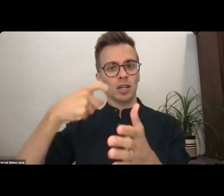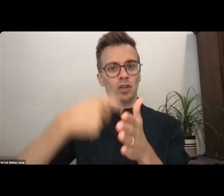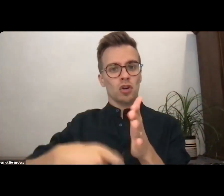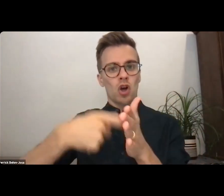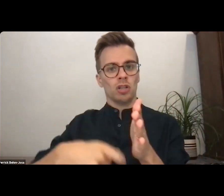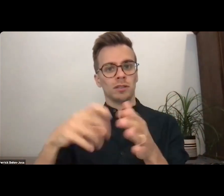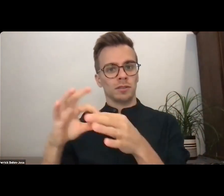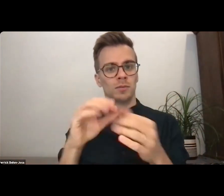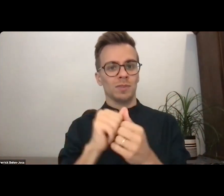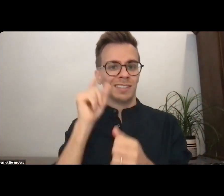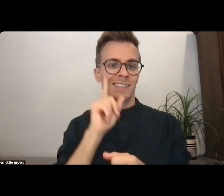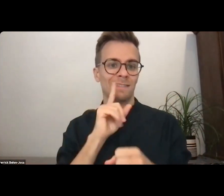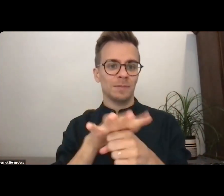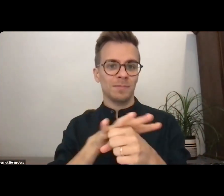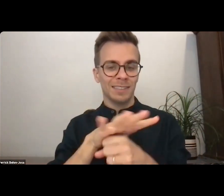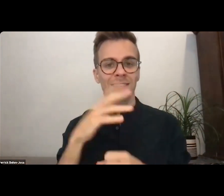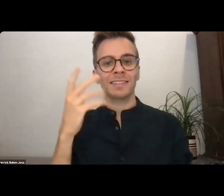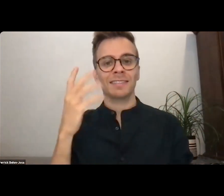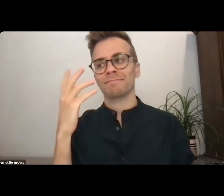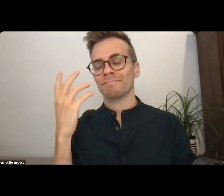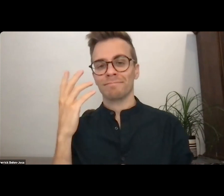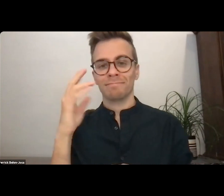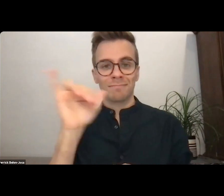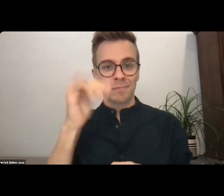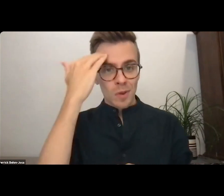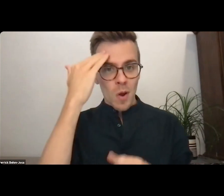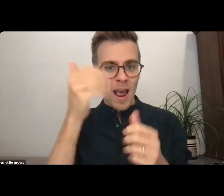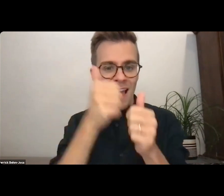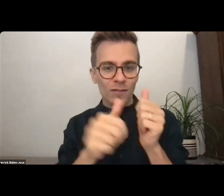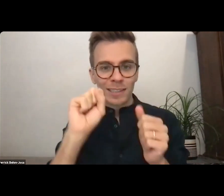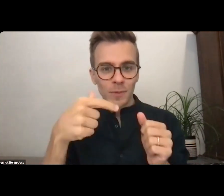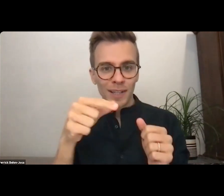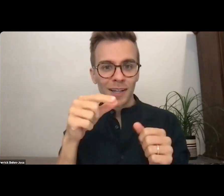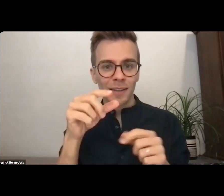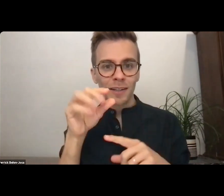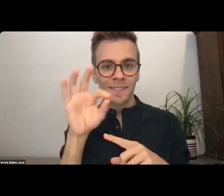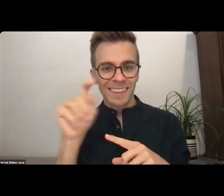And, really, that’s a huge challenge in terms of analyzing the cost, in terms of utilizing